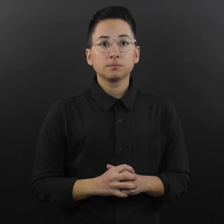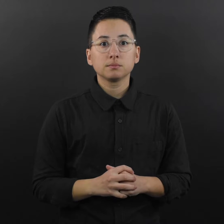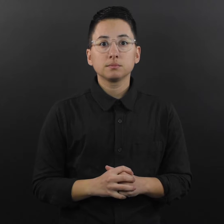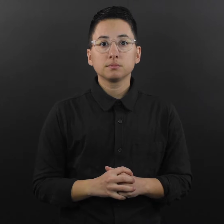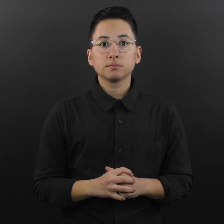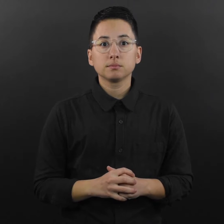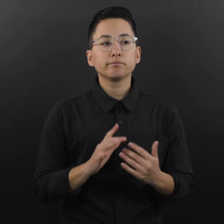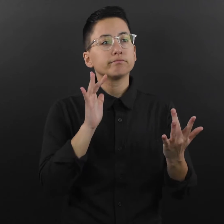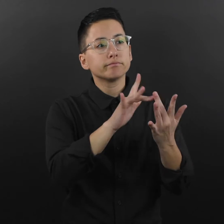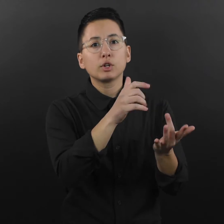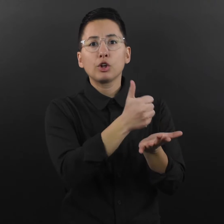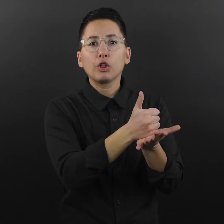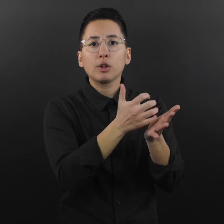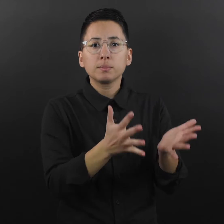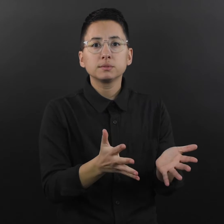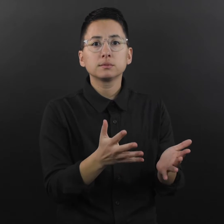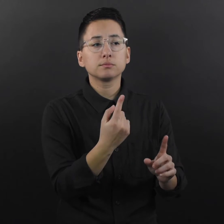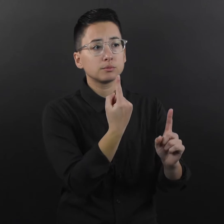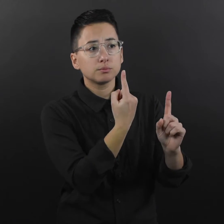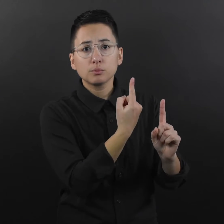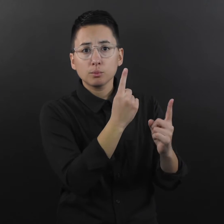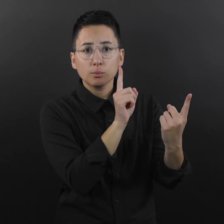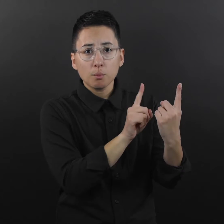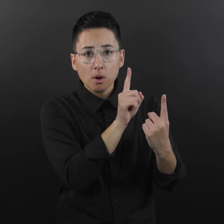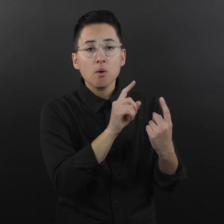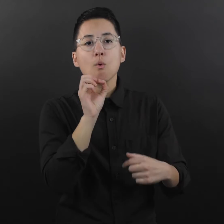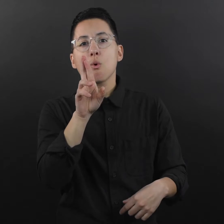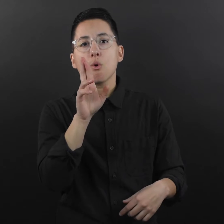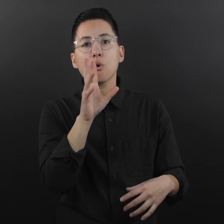Talk to a therapist, alone or in group therapy.